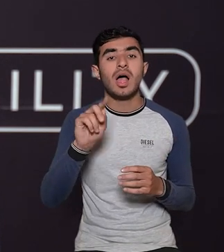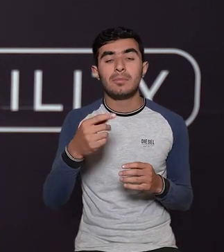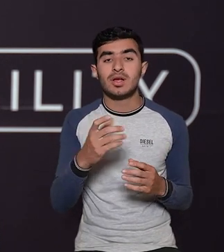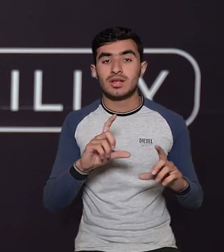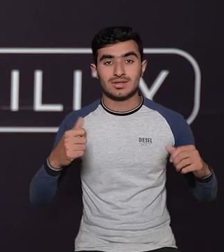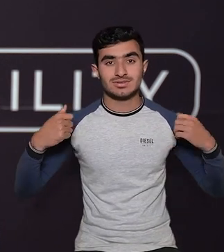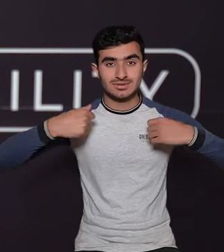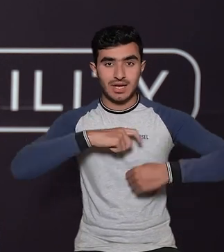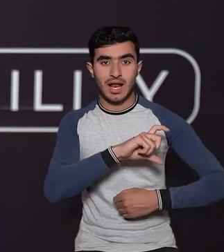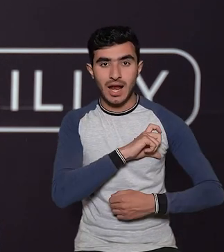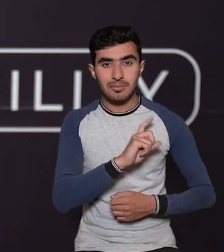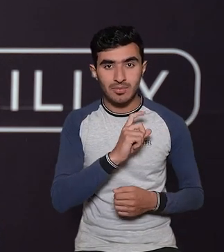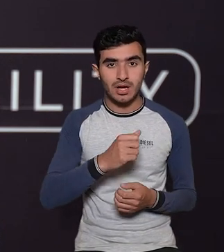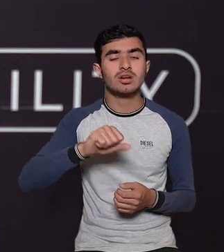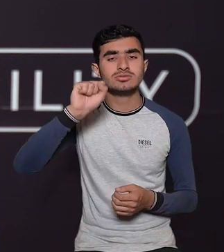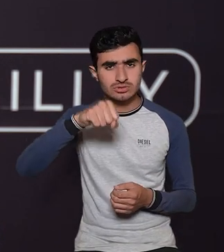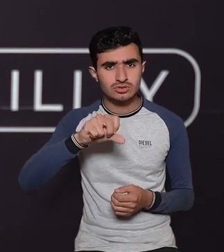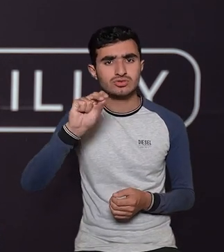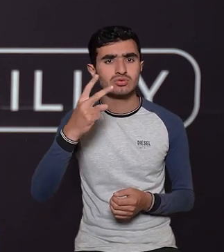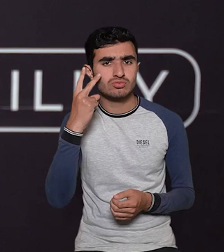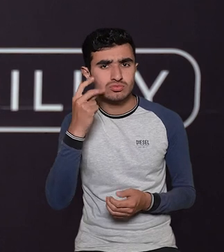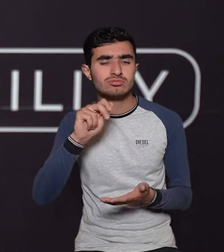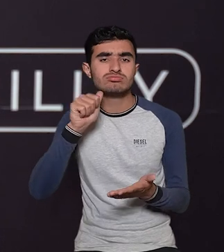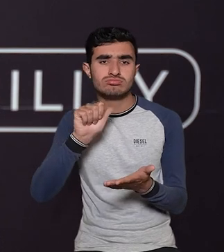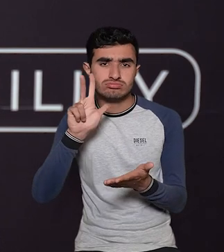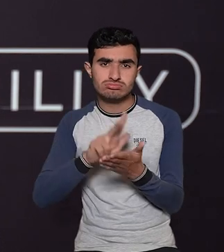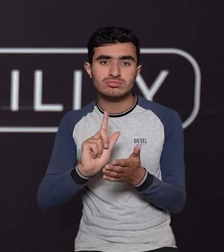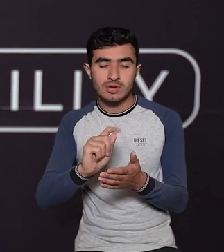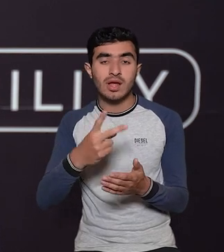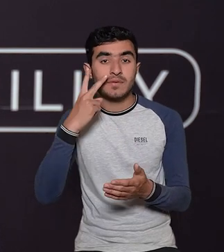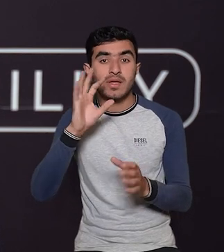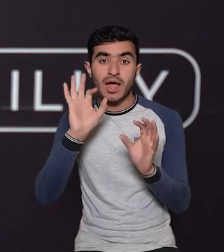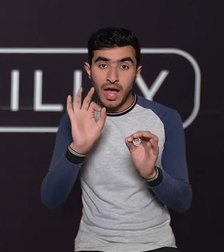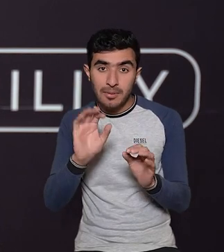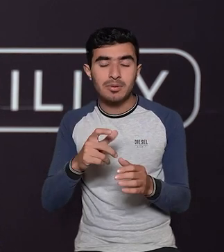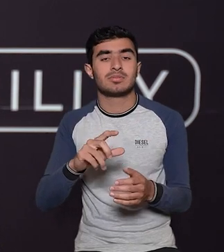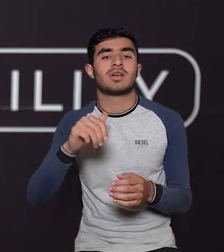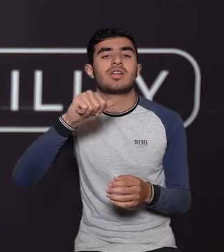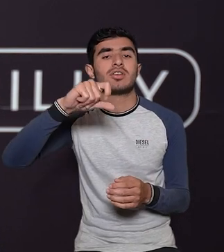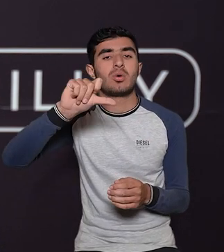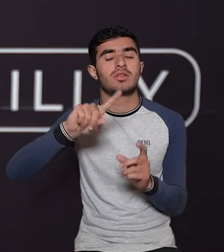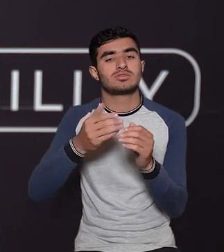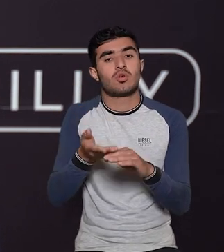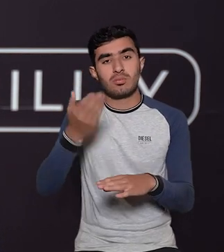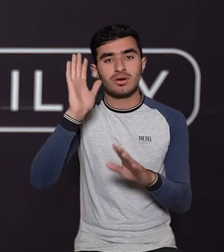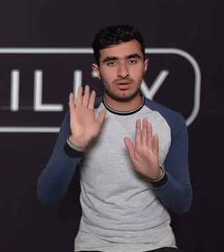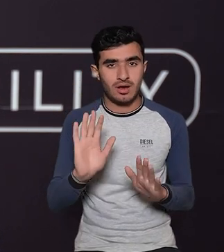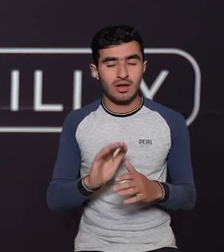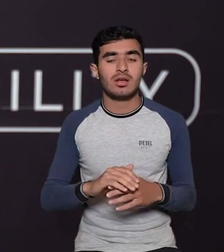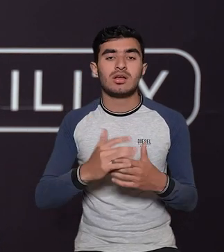Senior School is our main point from where the eligibility of the full college blazer